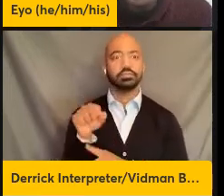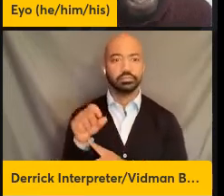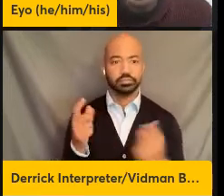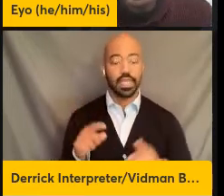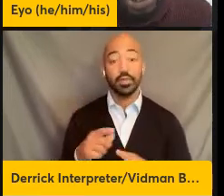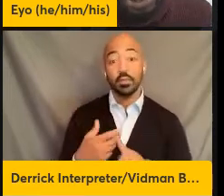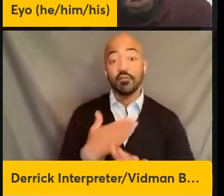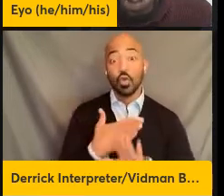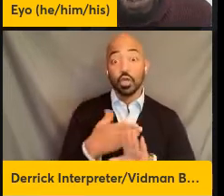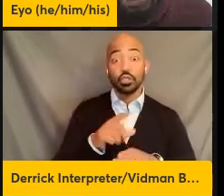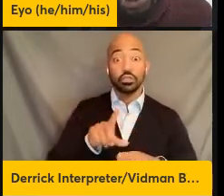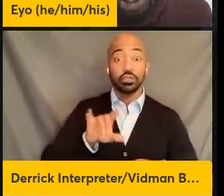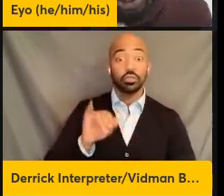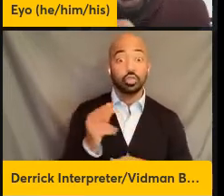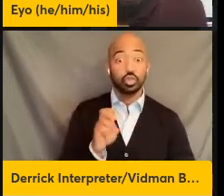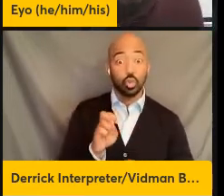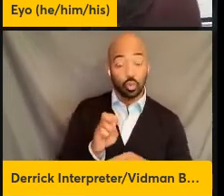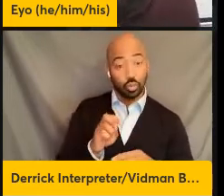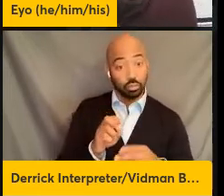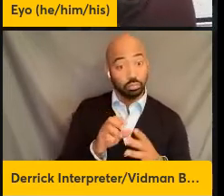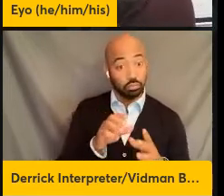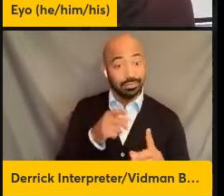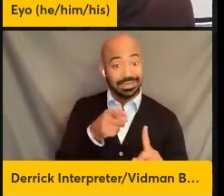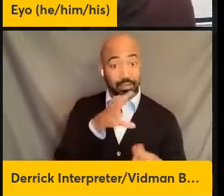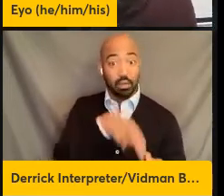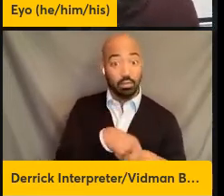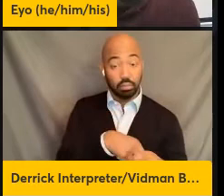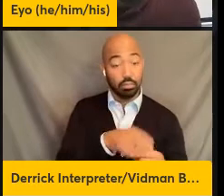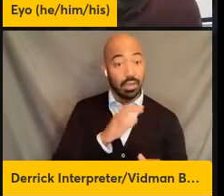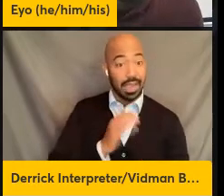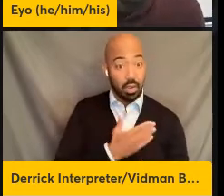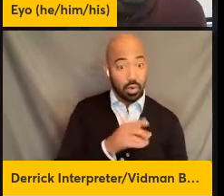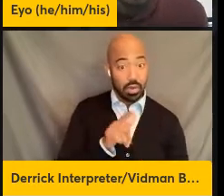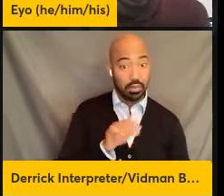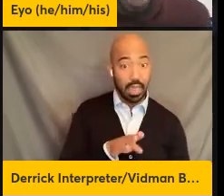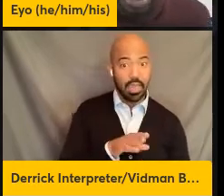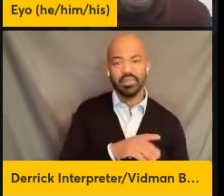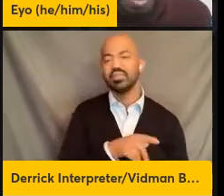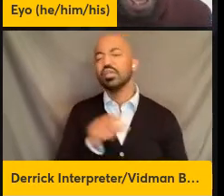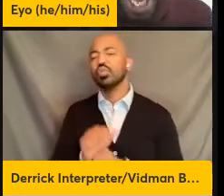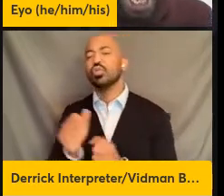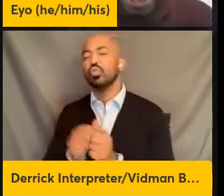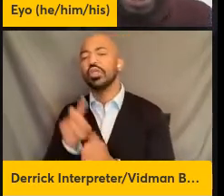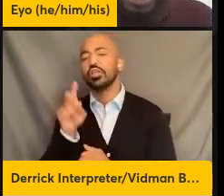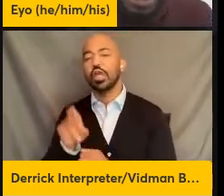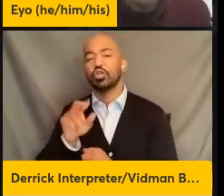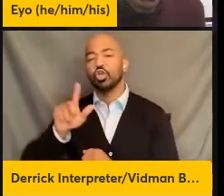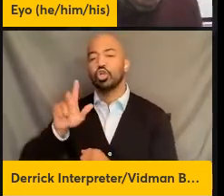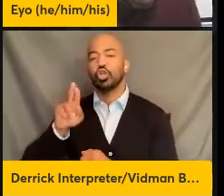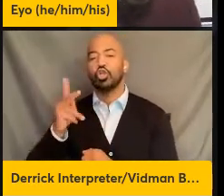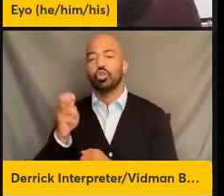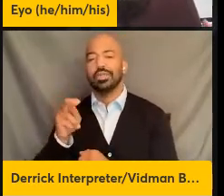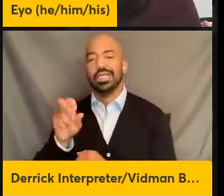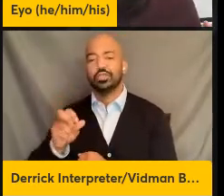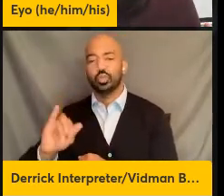the lab, he did a rotation with Dr. John looking who's here at our center as well. And since I'm not trained in behavioral